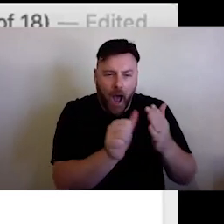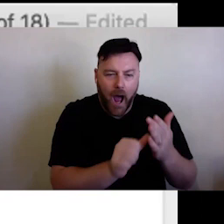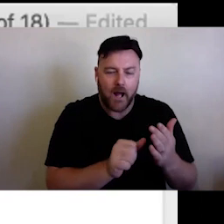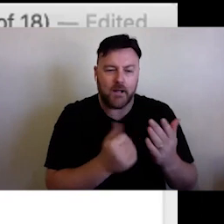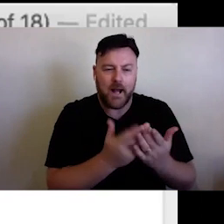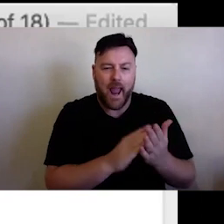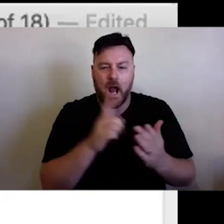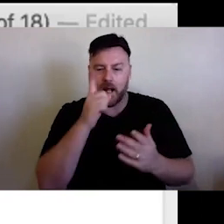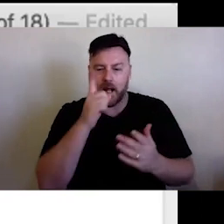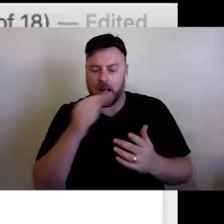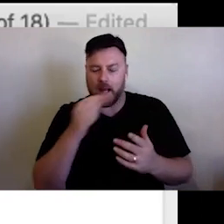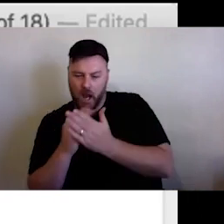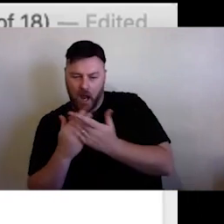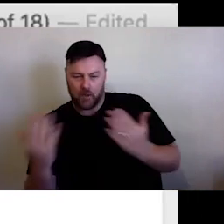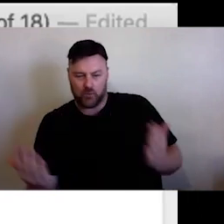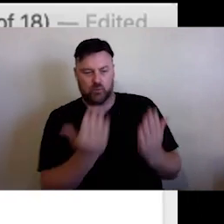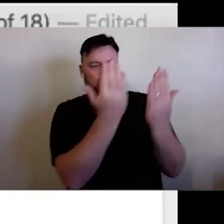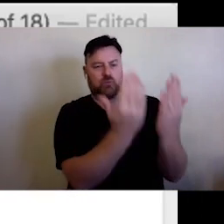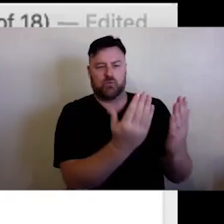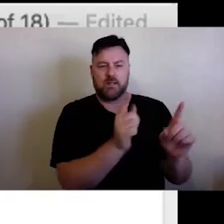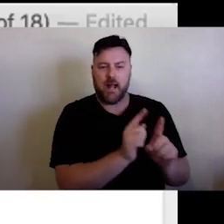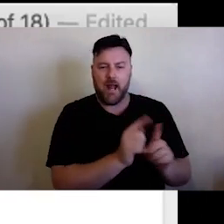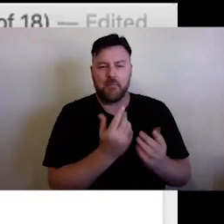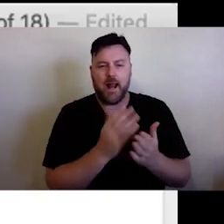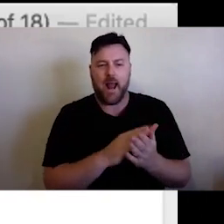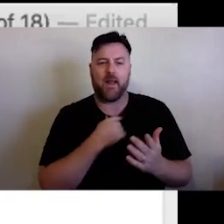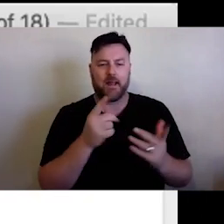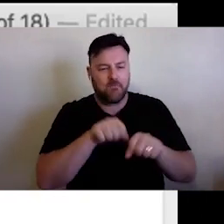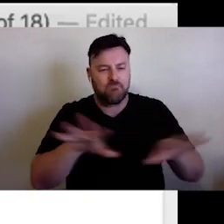they can bring it to life in their own way. It's quite interesting.